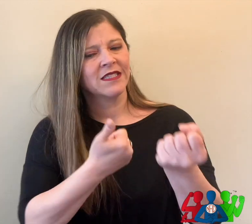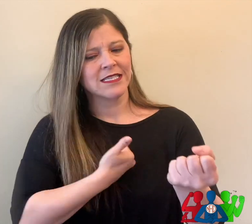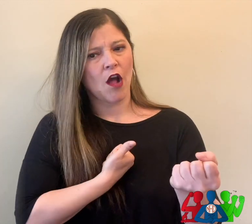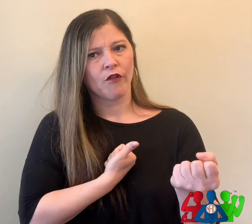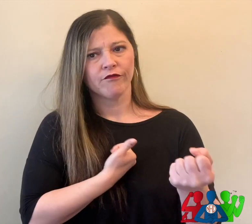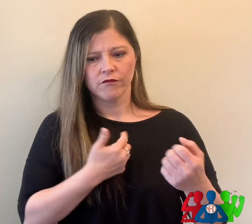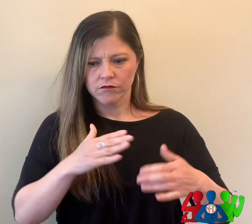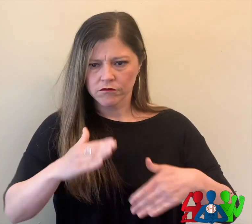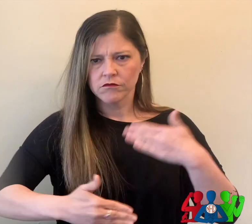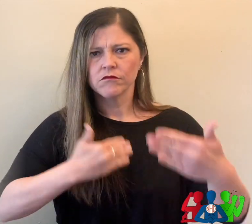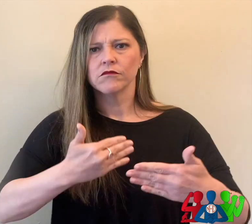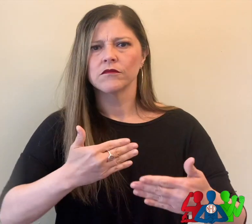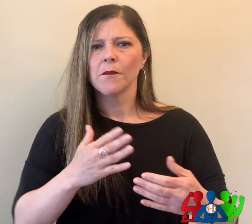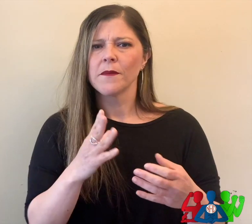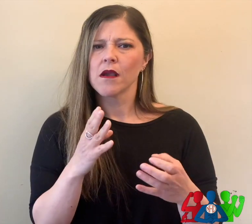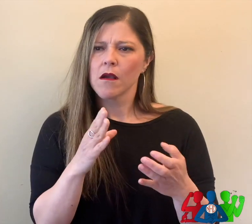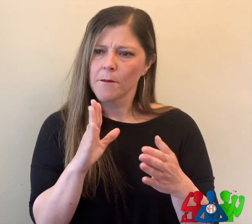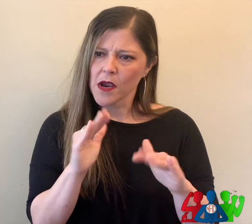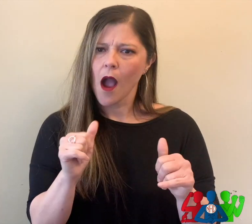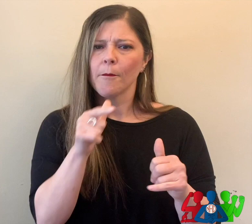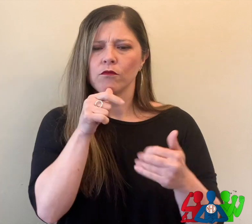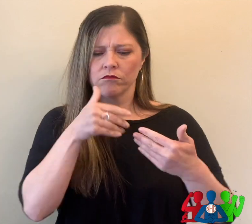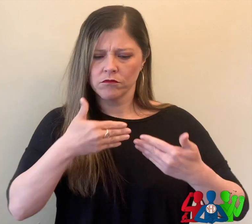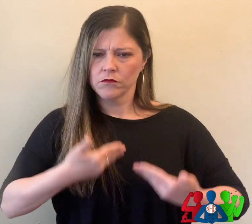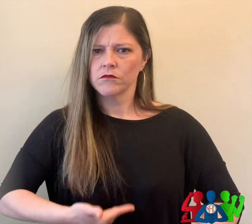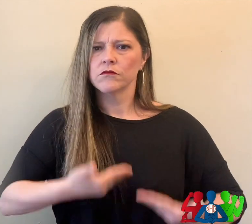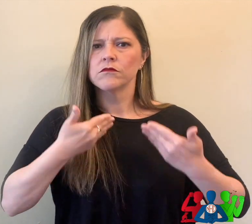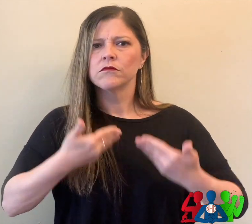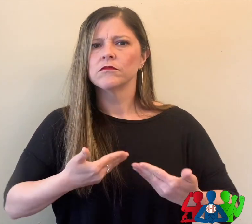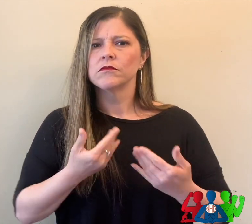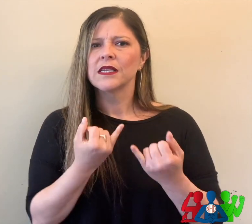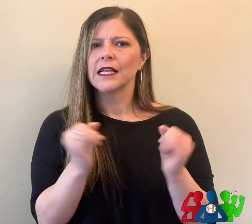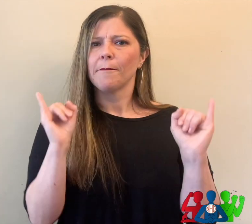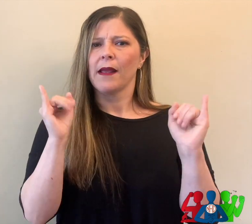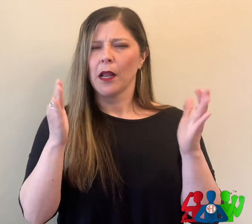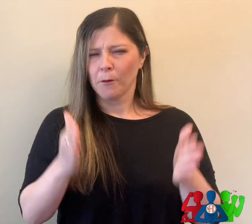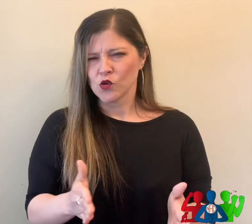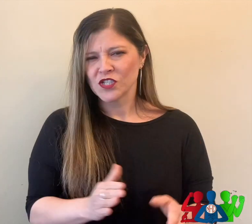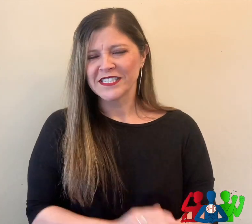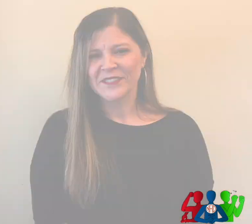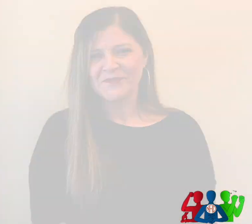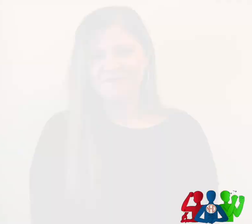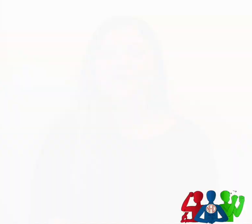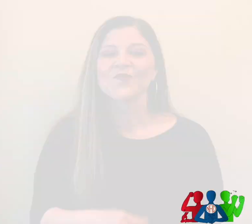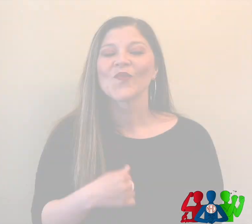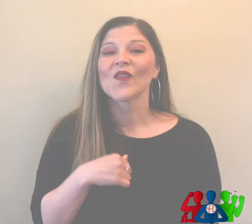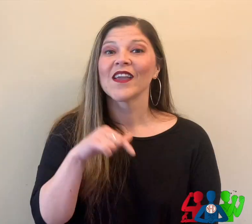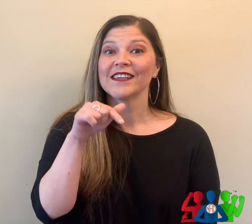do that? This is one way for them to be able to self-advocate in the family environment and